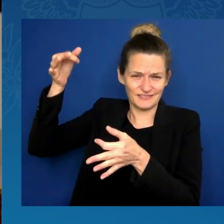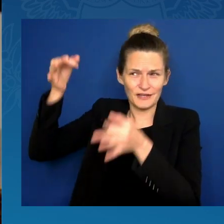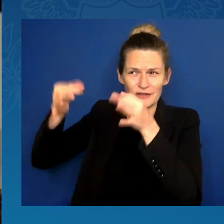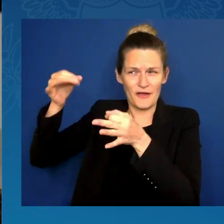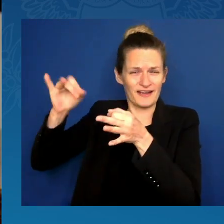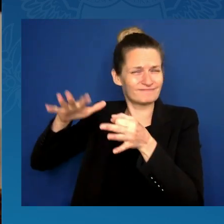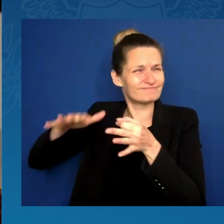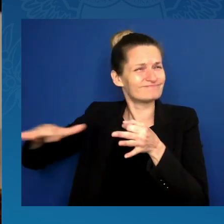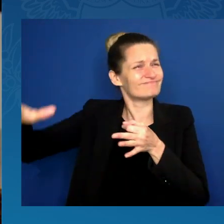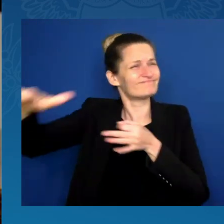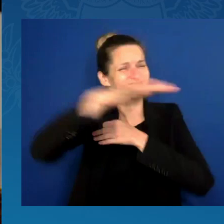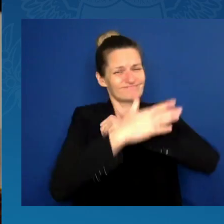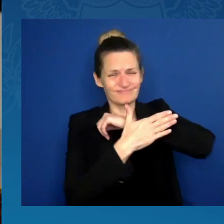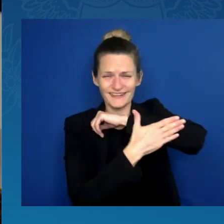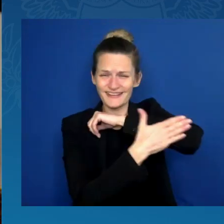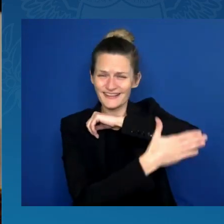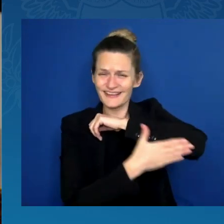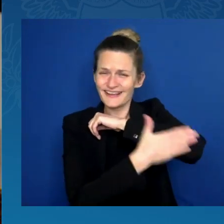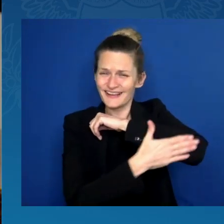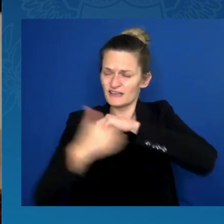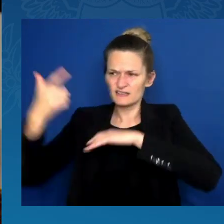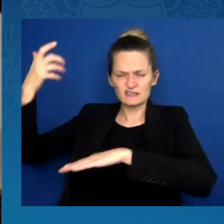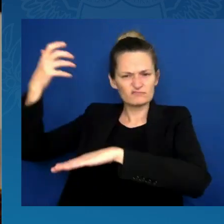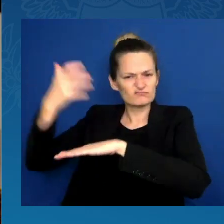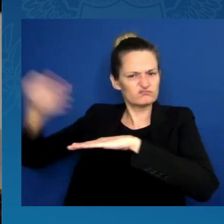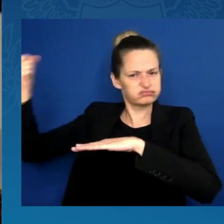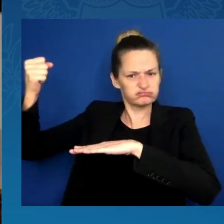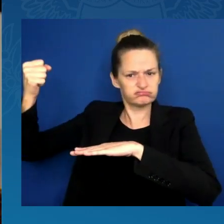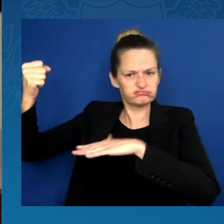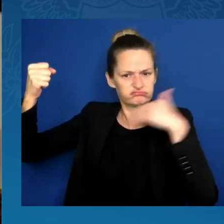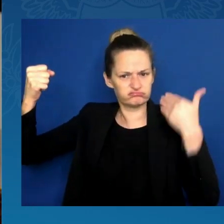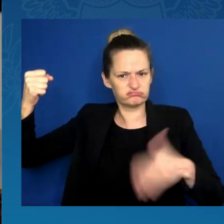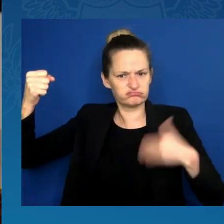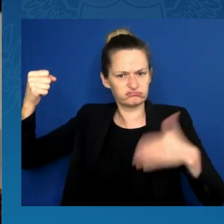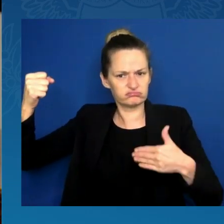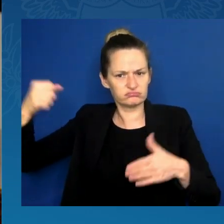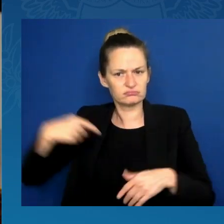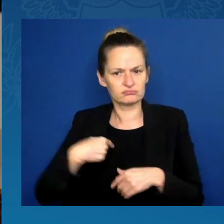that had been recognized from the people of America, from the women of America.